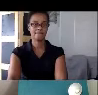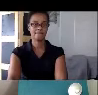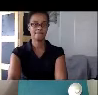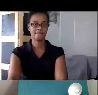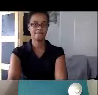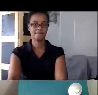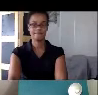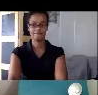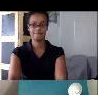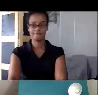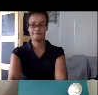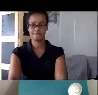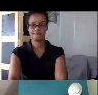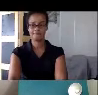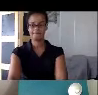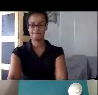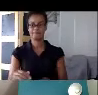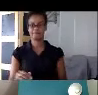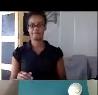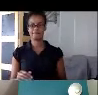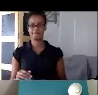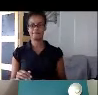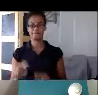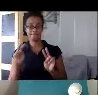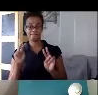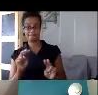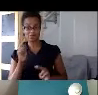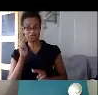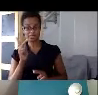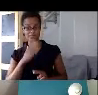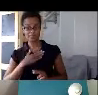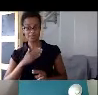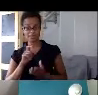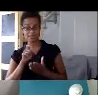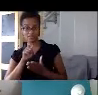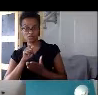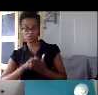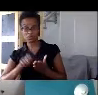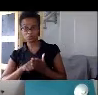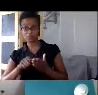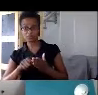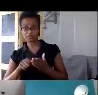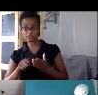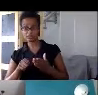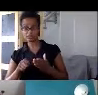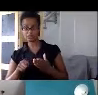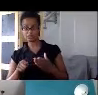We're looking at your notes, too. So, okay, great. I will switch that really